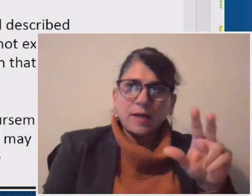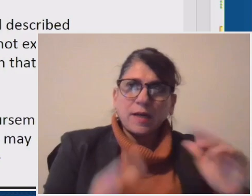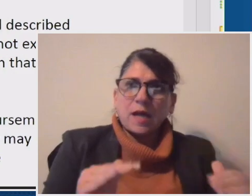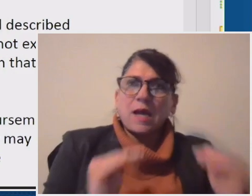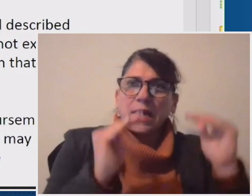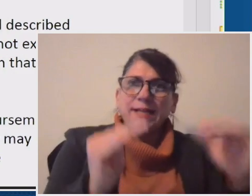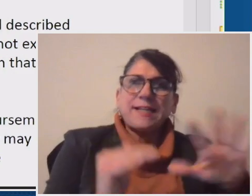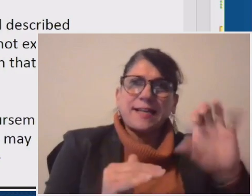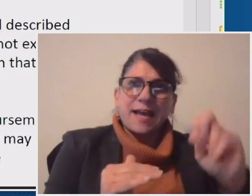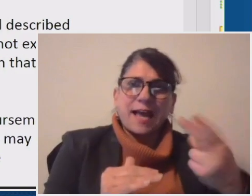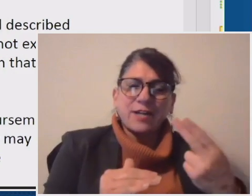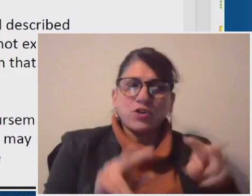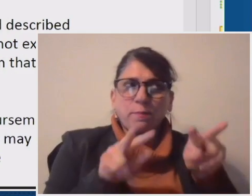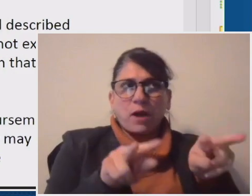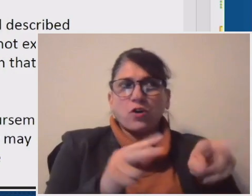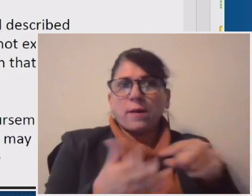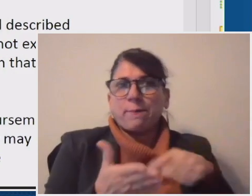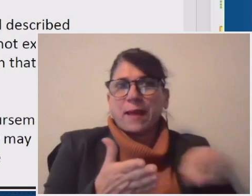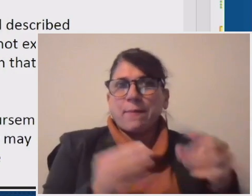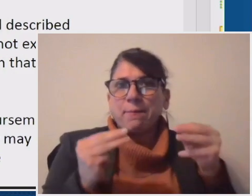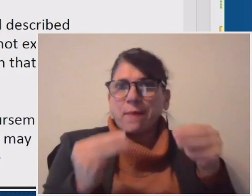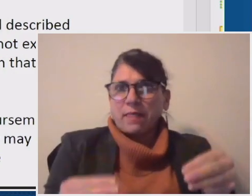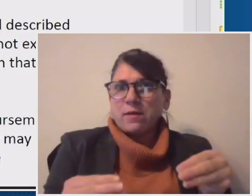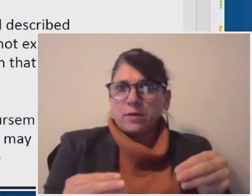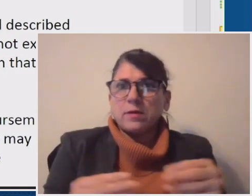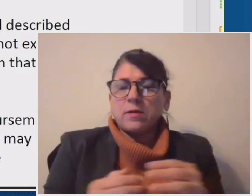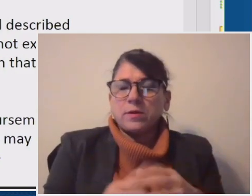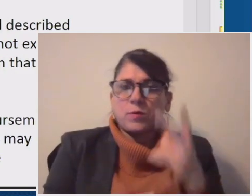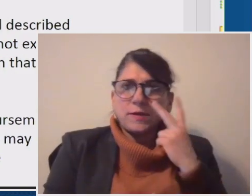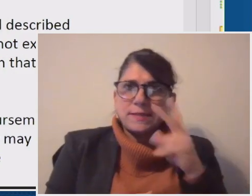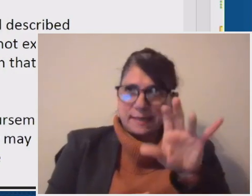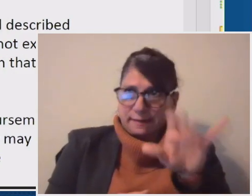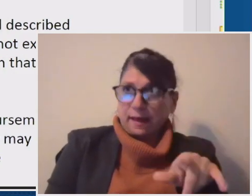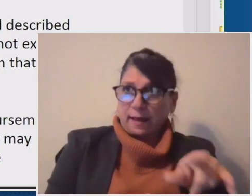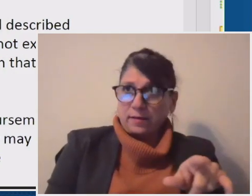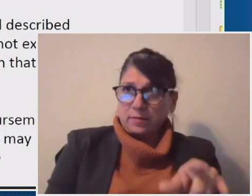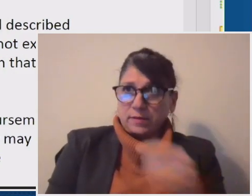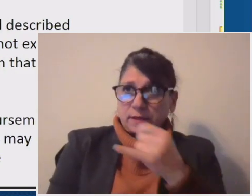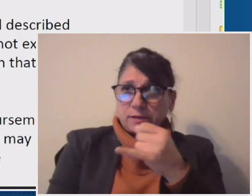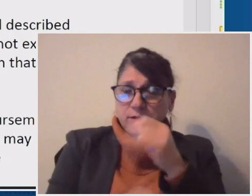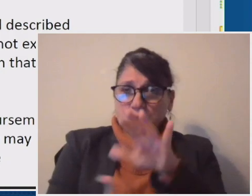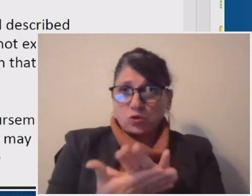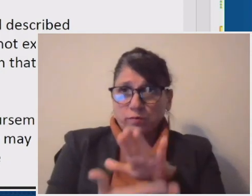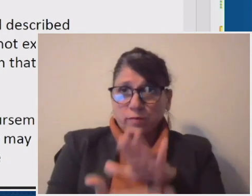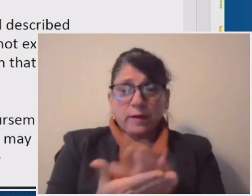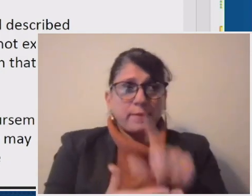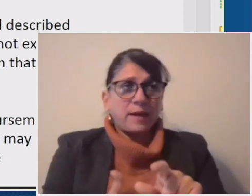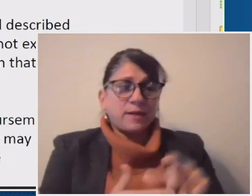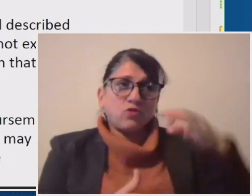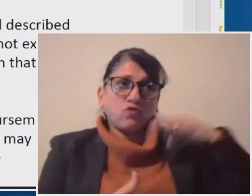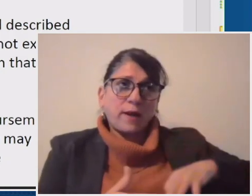And you can see here, under the heightened cash monitoring payment method, the institution must credit the student's account ledger for the amount of Title IV